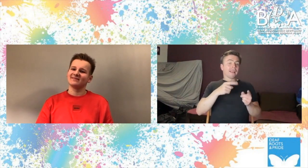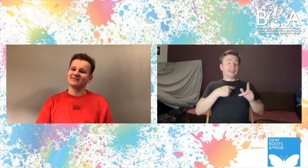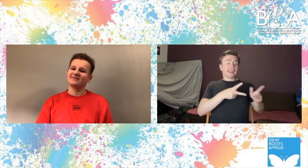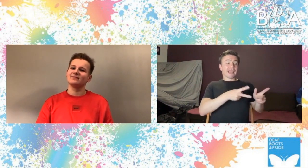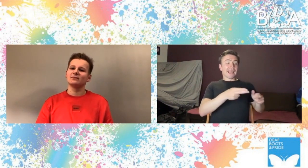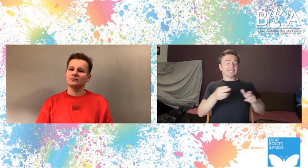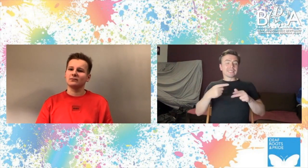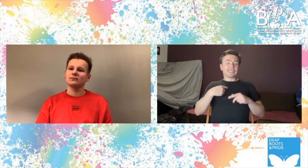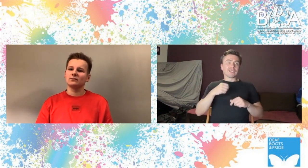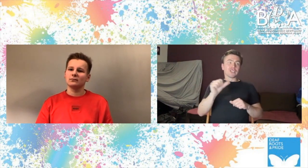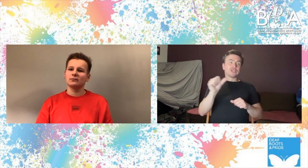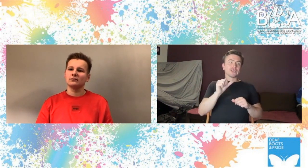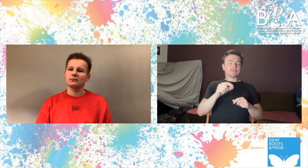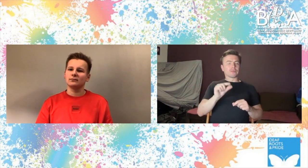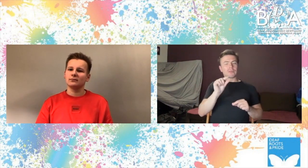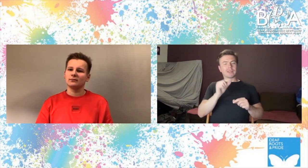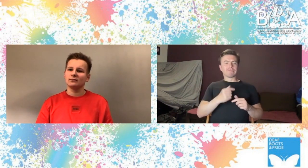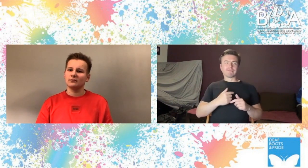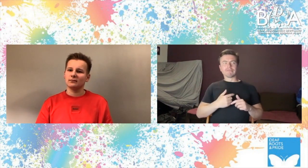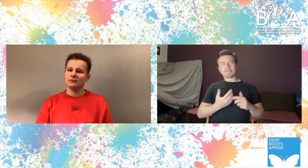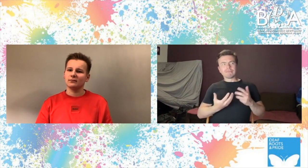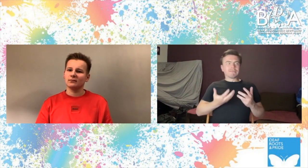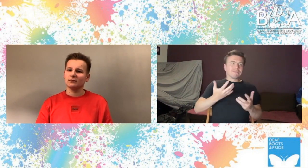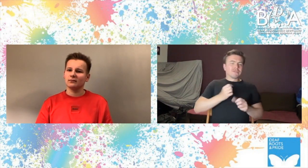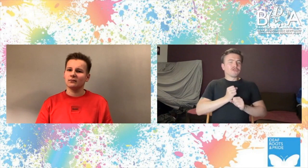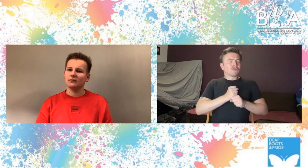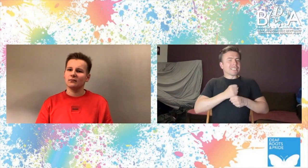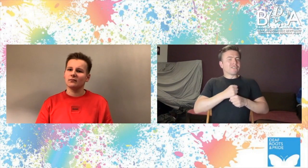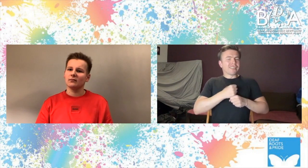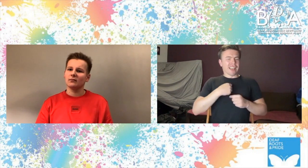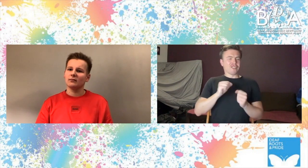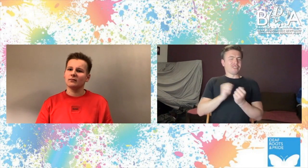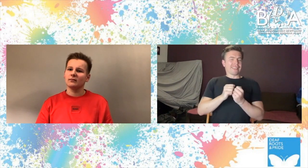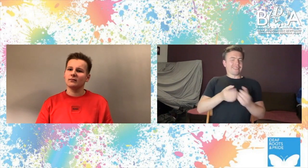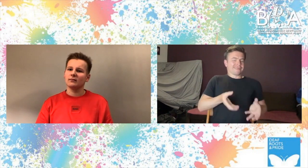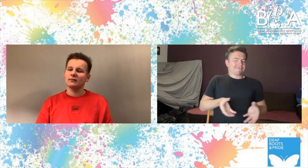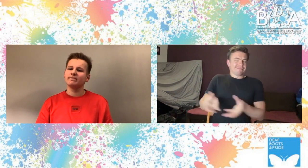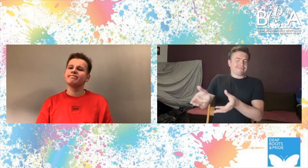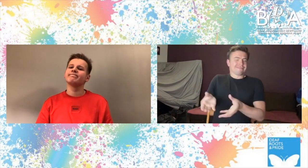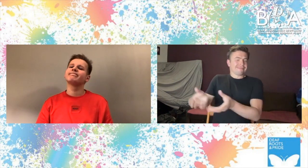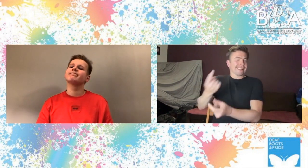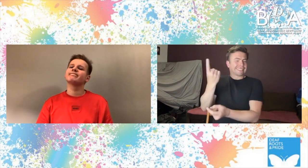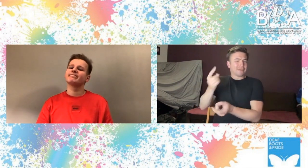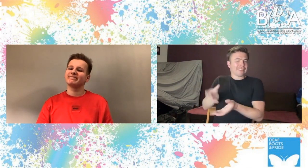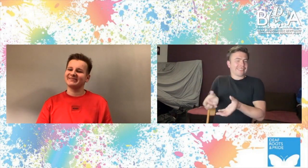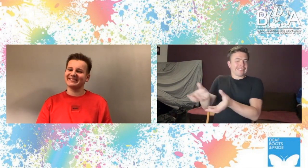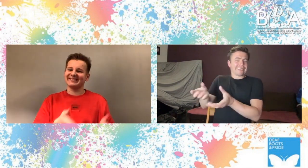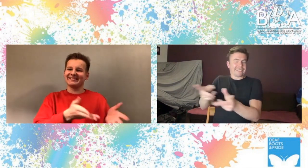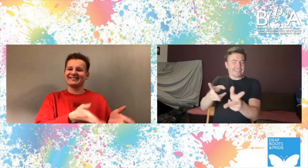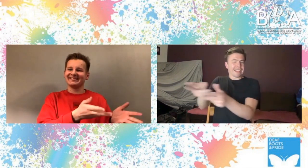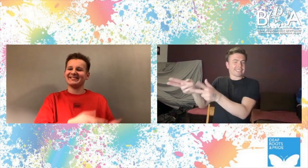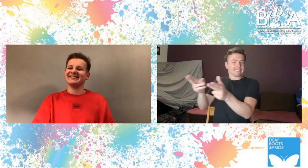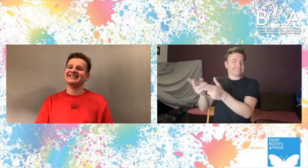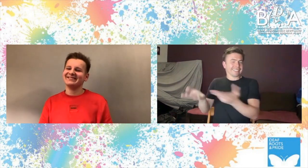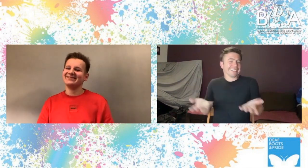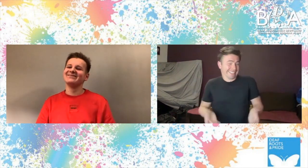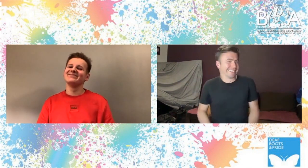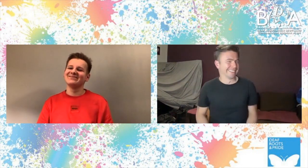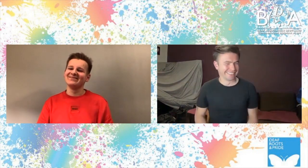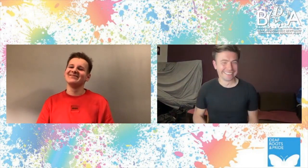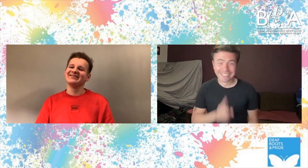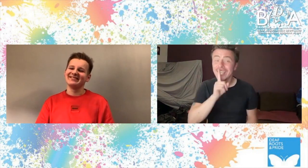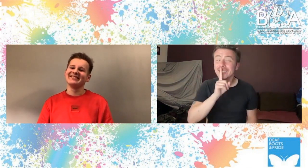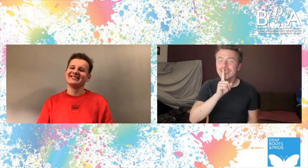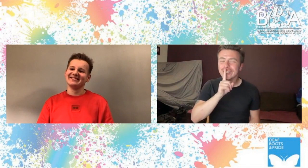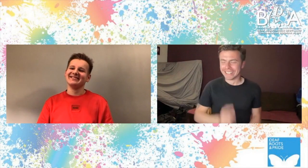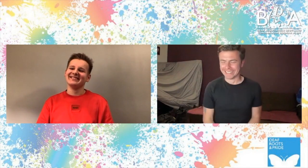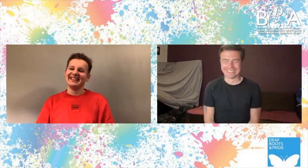stressful so I do try to offload it if I can. But don’t tell anyone!